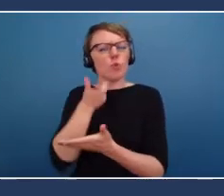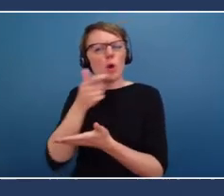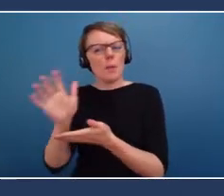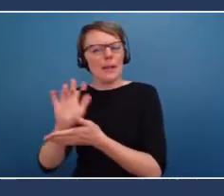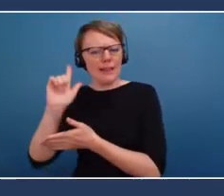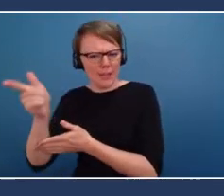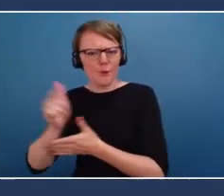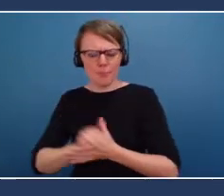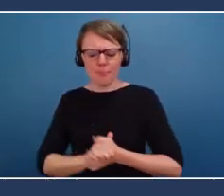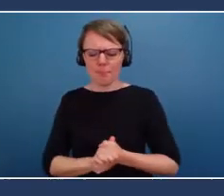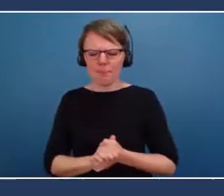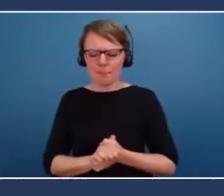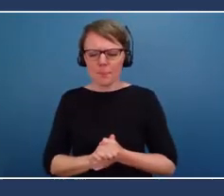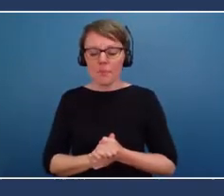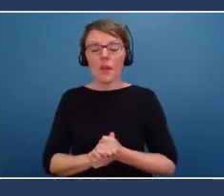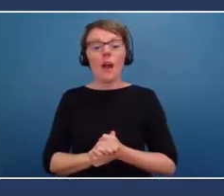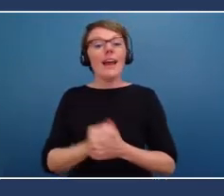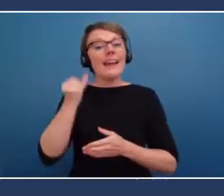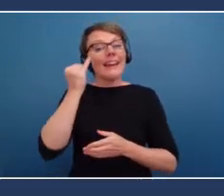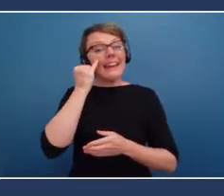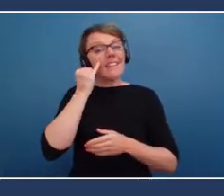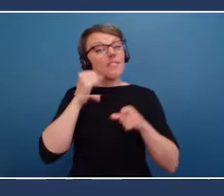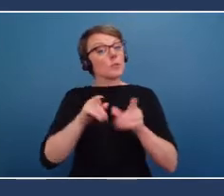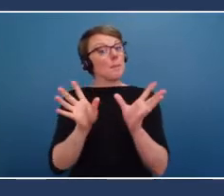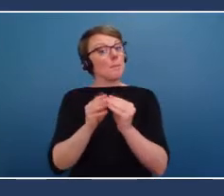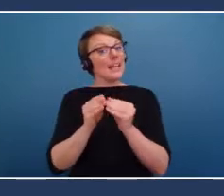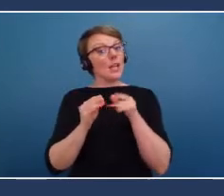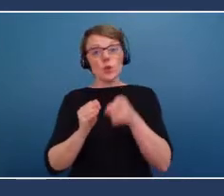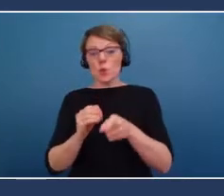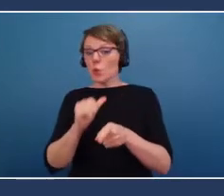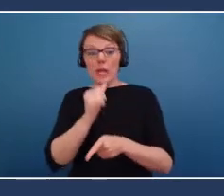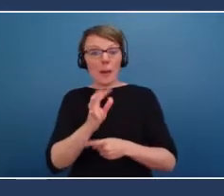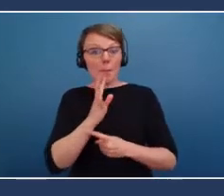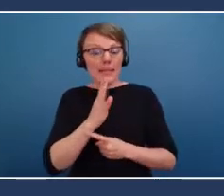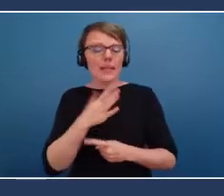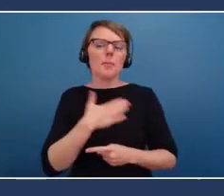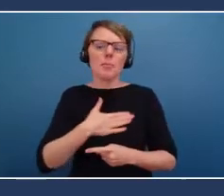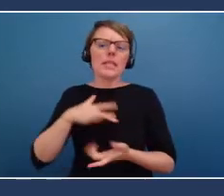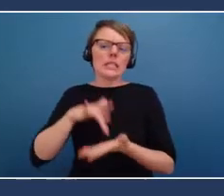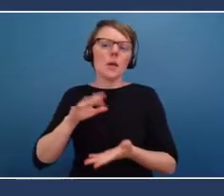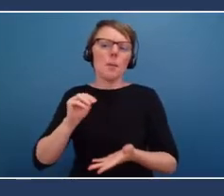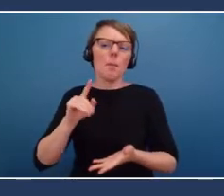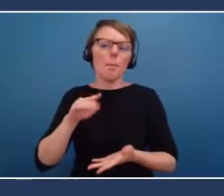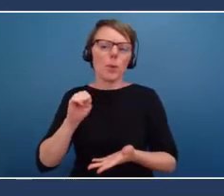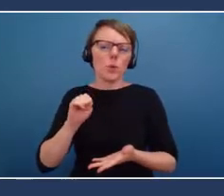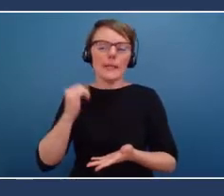Be really conscious of the noise that is around you. When you’re not speaking, avoid distractions for others.